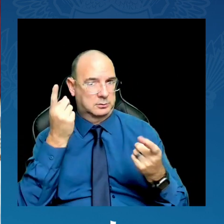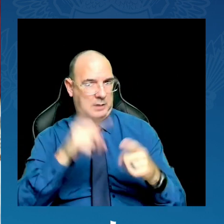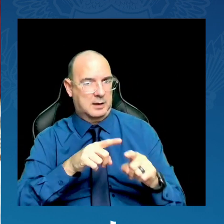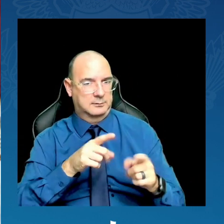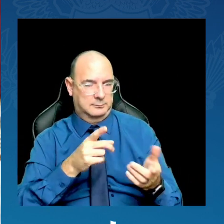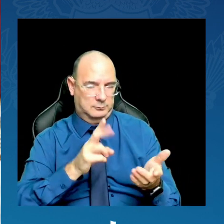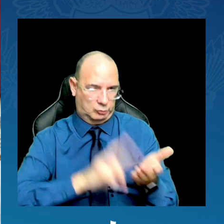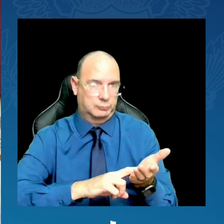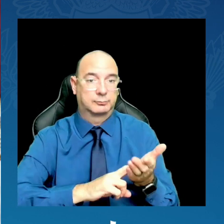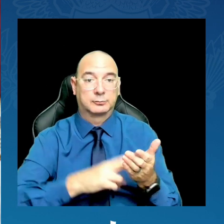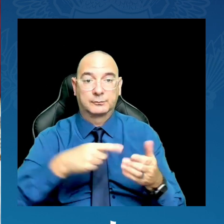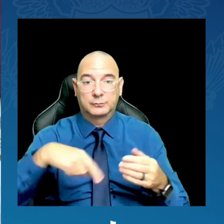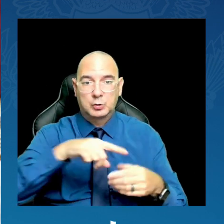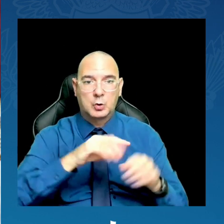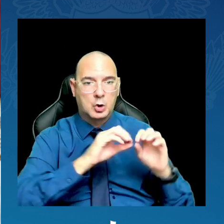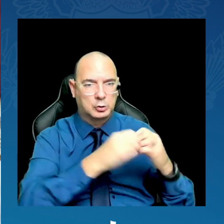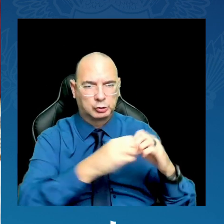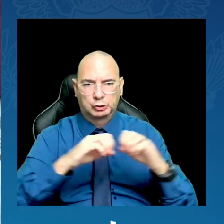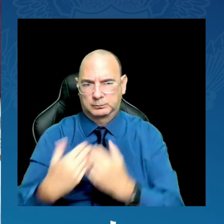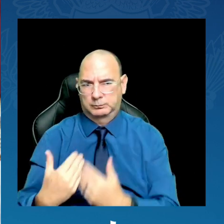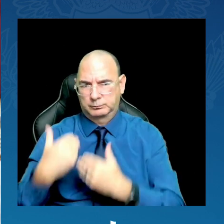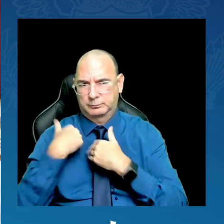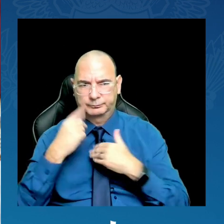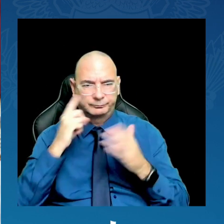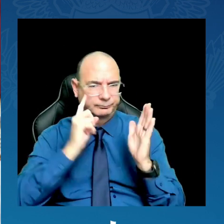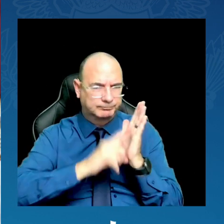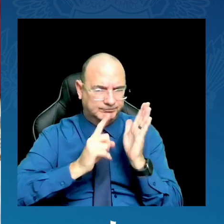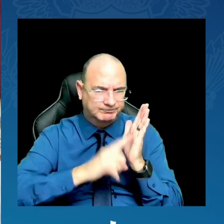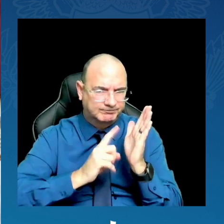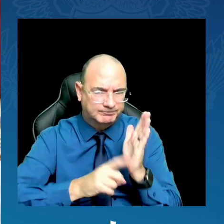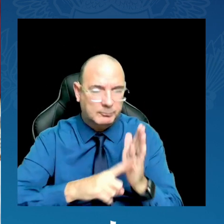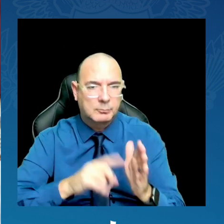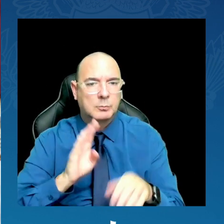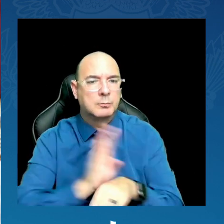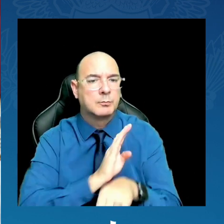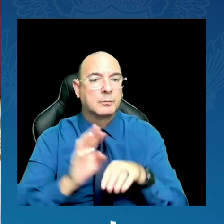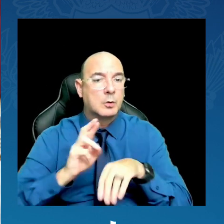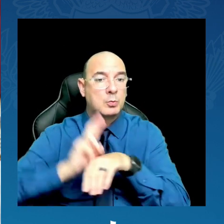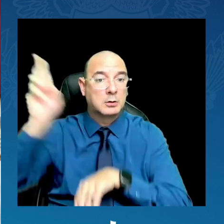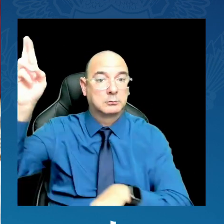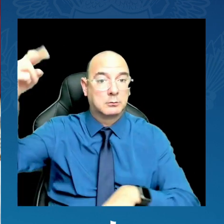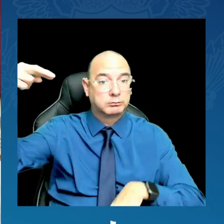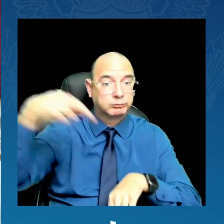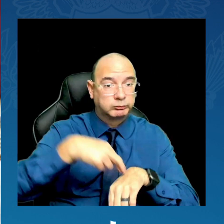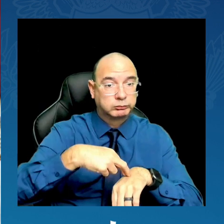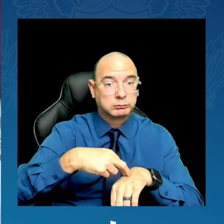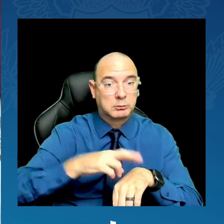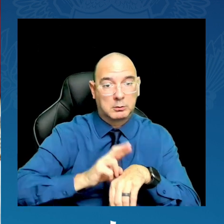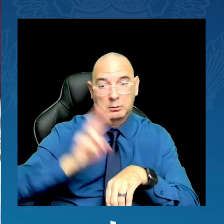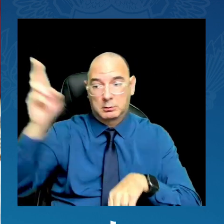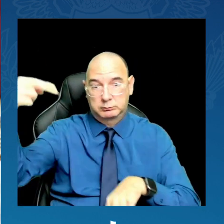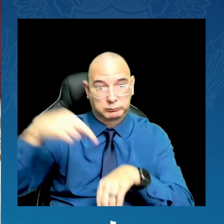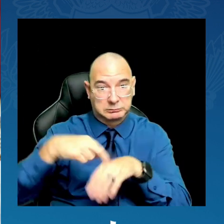investigating commercial launch and reentry safety events. I'd like to take a moment to thank the NTSB chair,